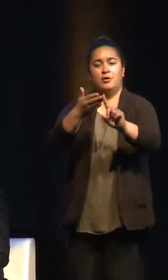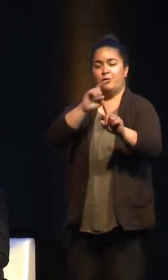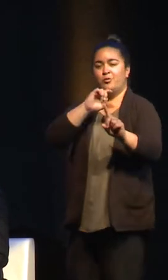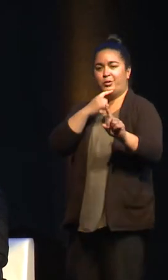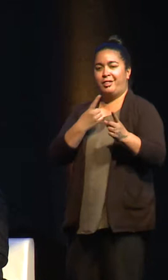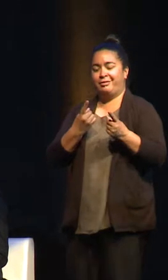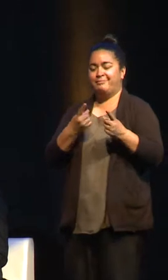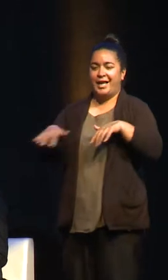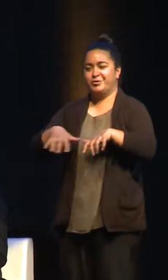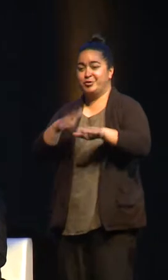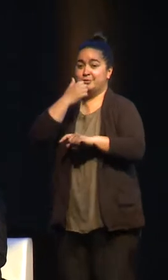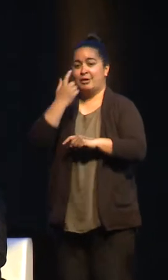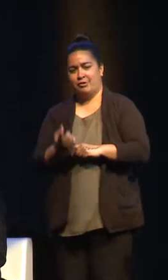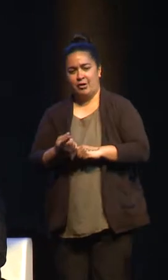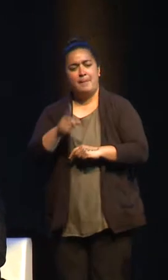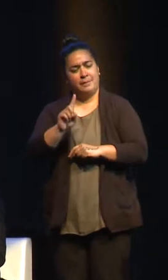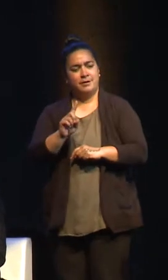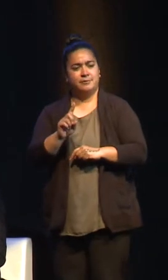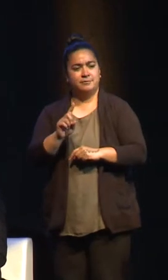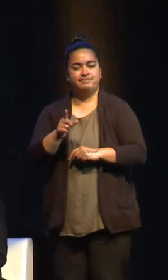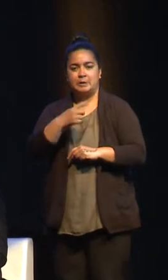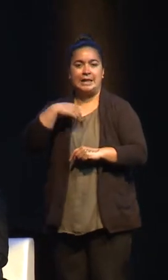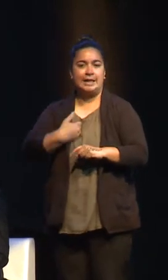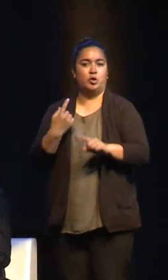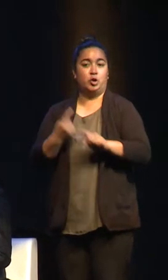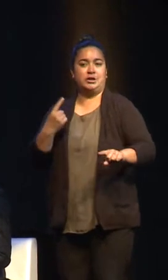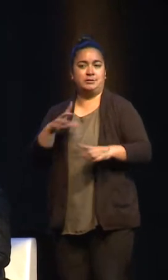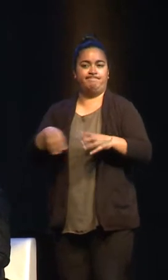I think we have to get a sense of urgency and to the dialogue so I would like to see